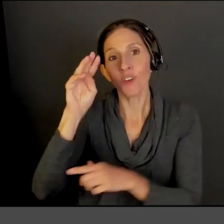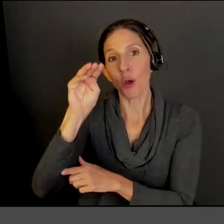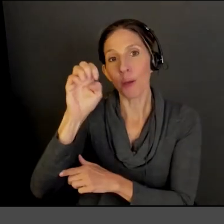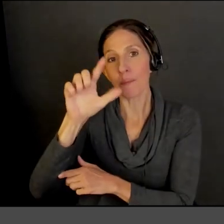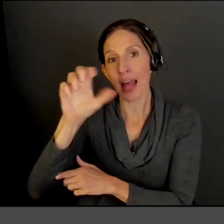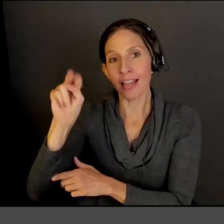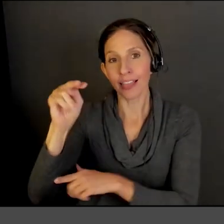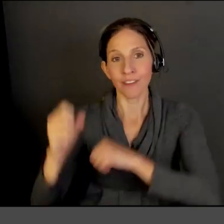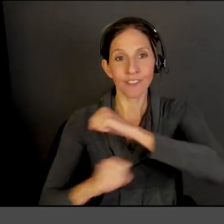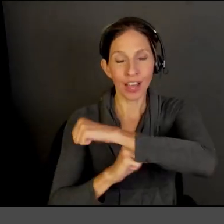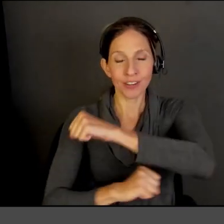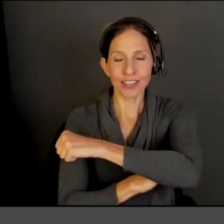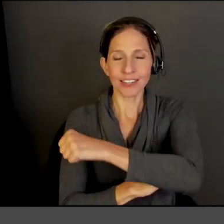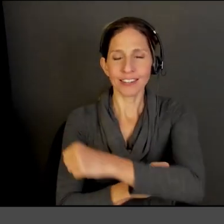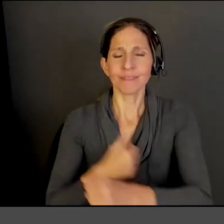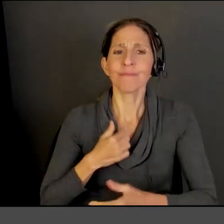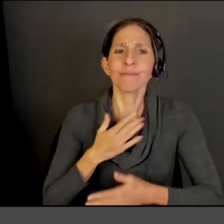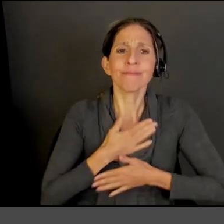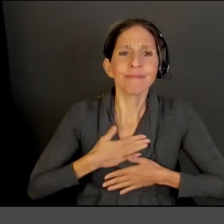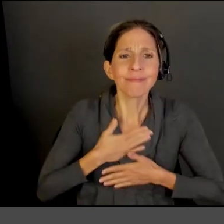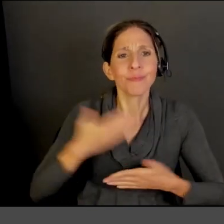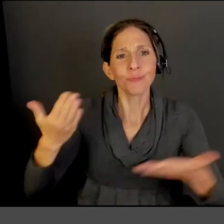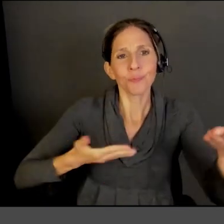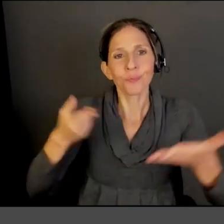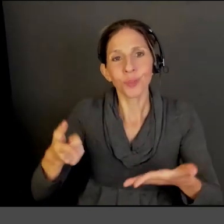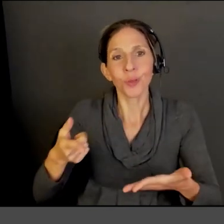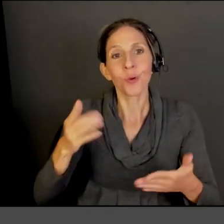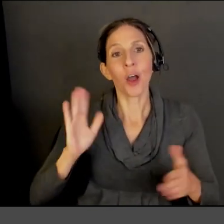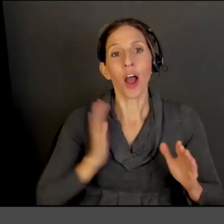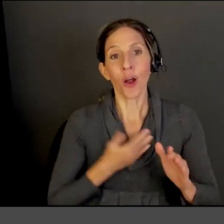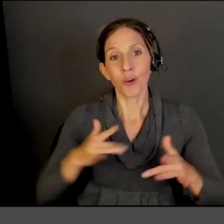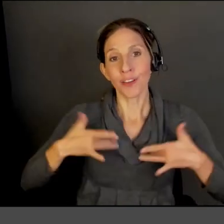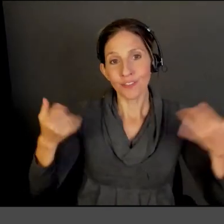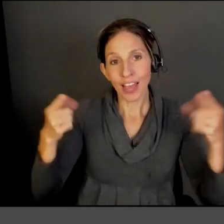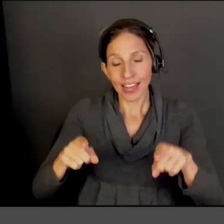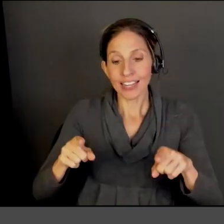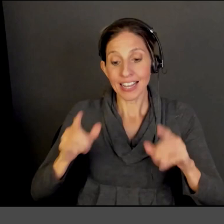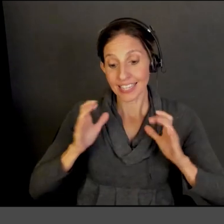CIVIC ENGAGEMENT AND THE DETERMINED HOPE OF THE HUMANITIES.